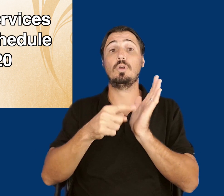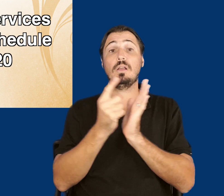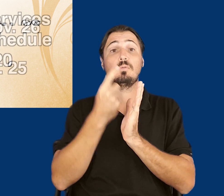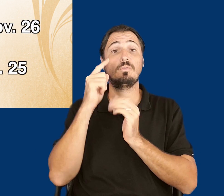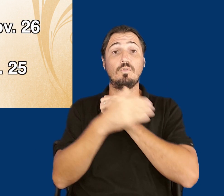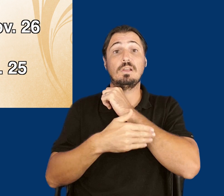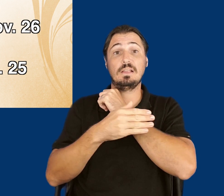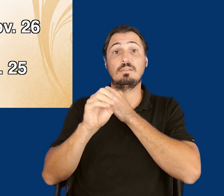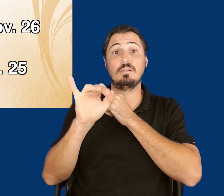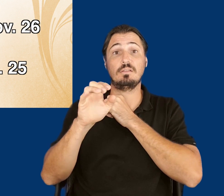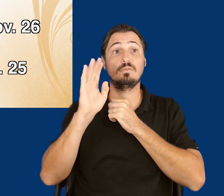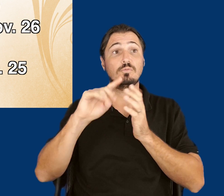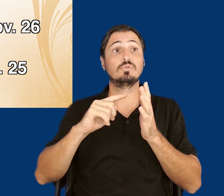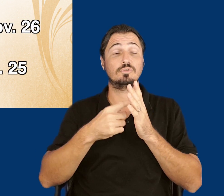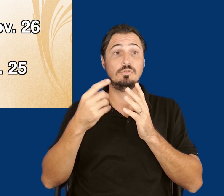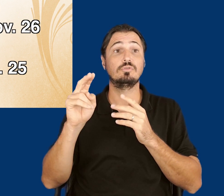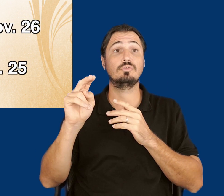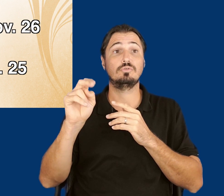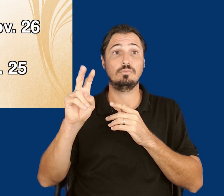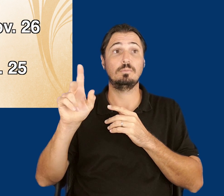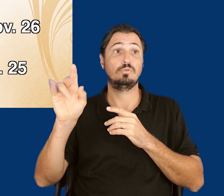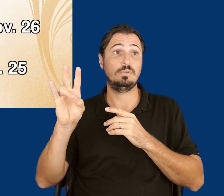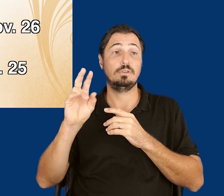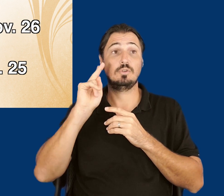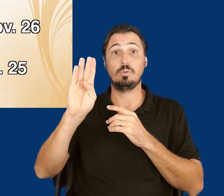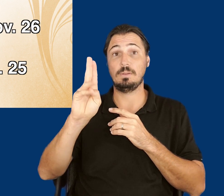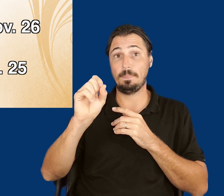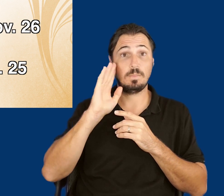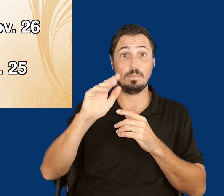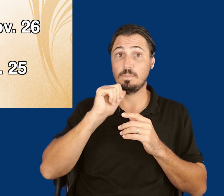Kaua‘i Bus will not be operating on Thanksgiving Day, November 26